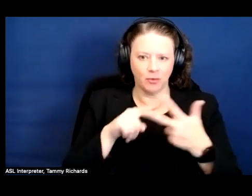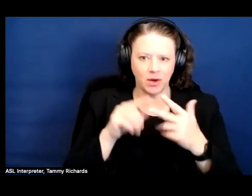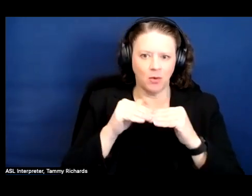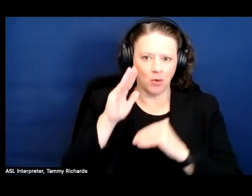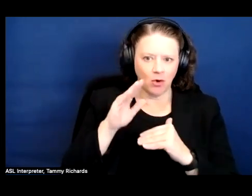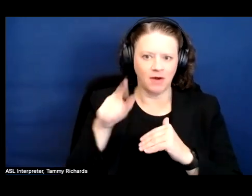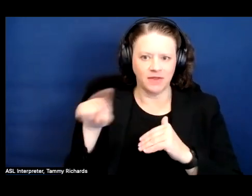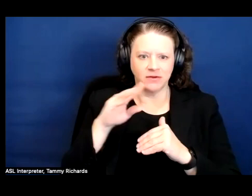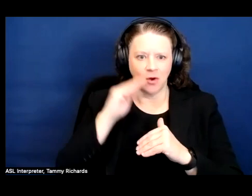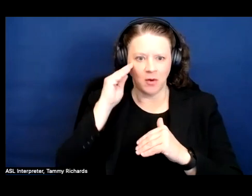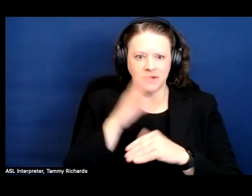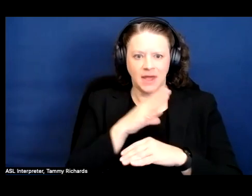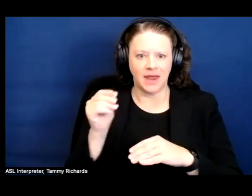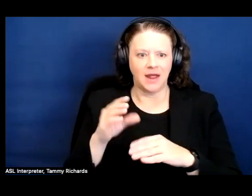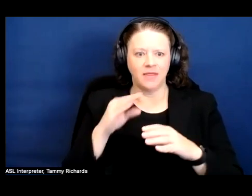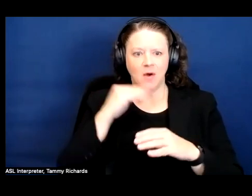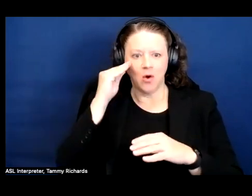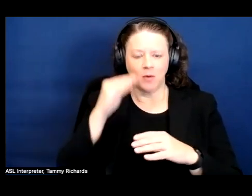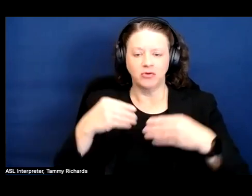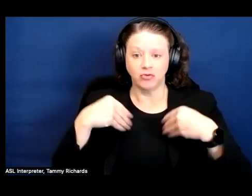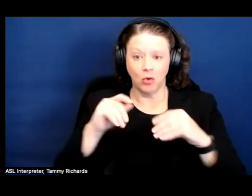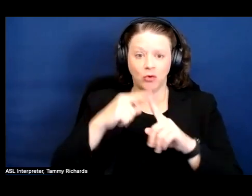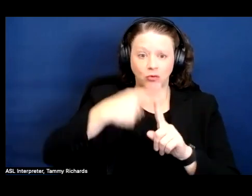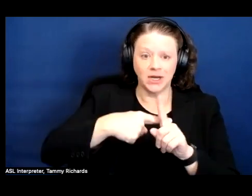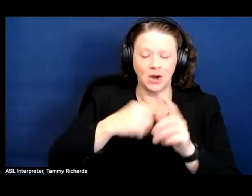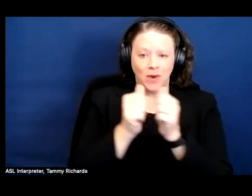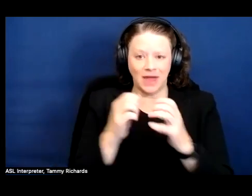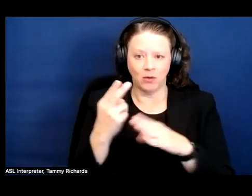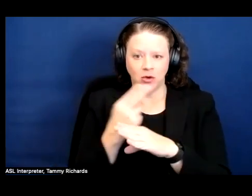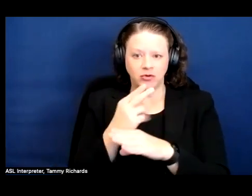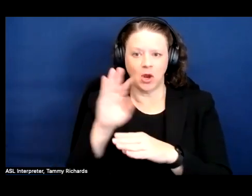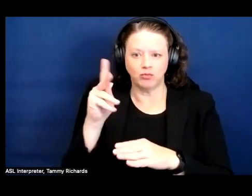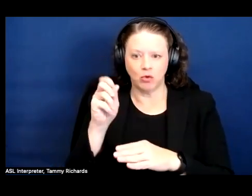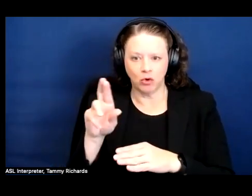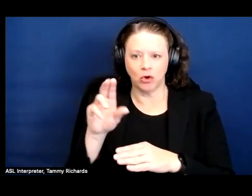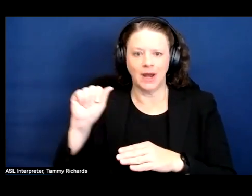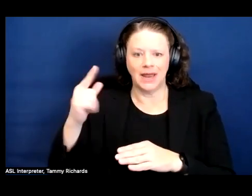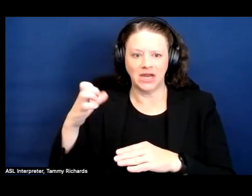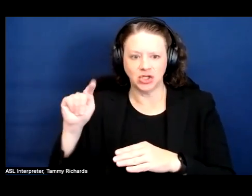And that I would say is not permitted. I've seen some lease addendums